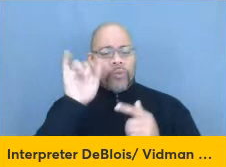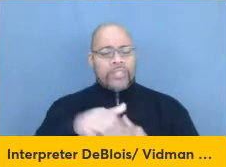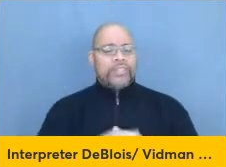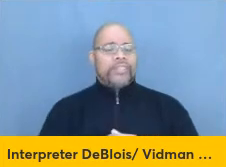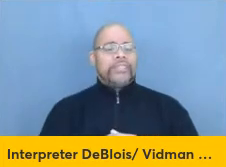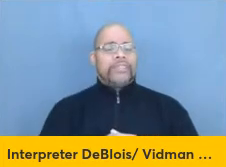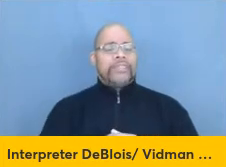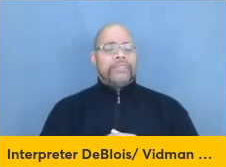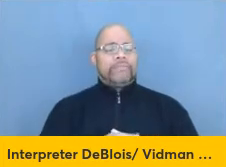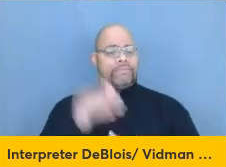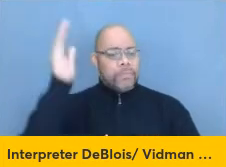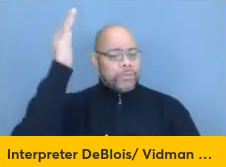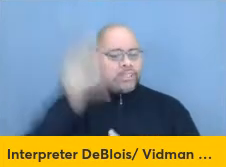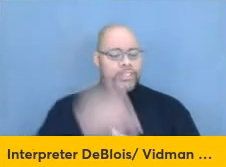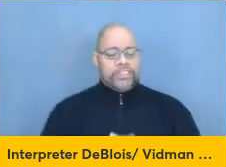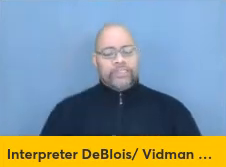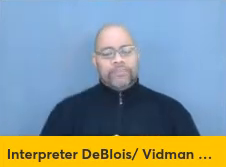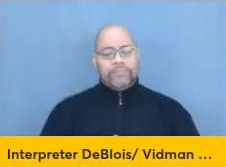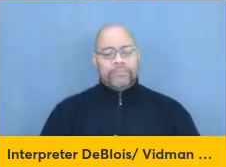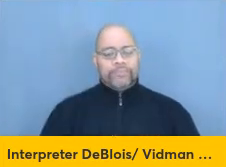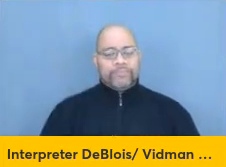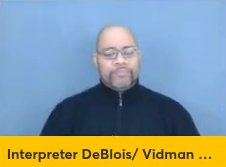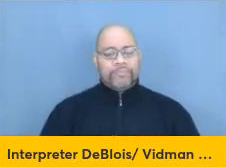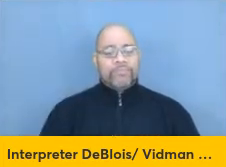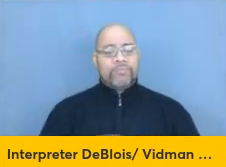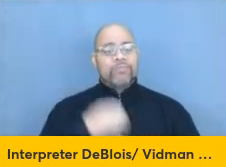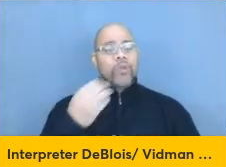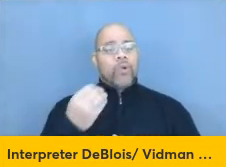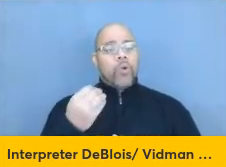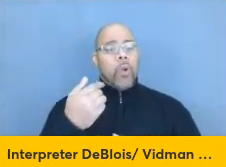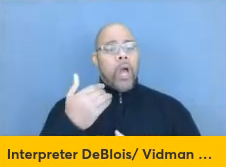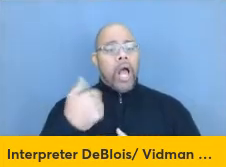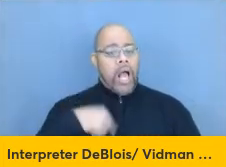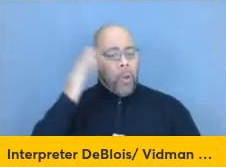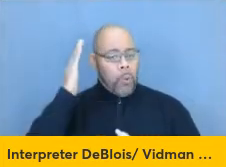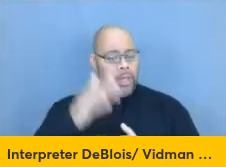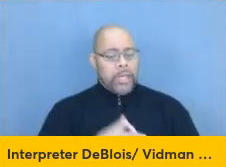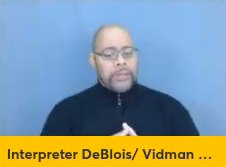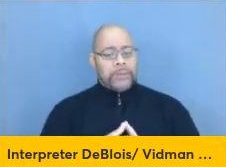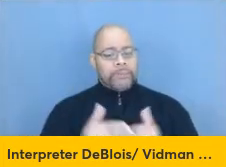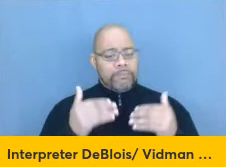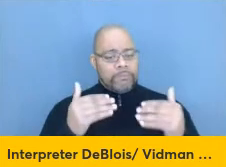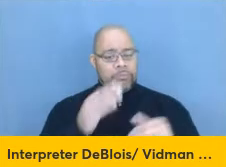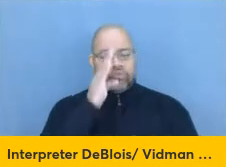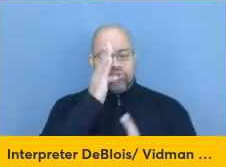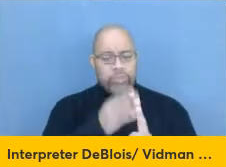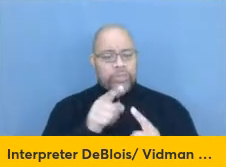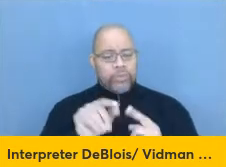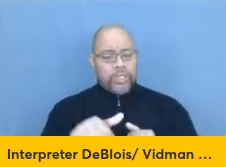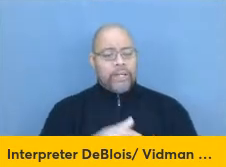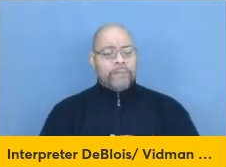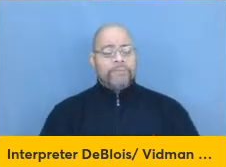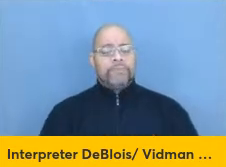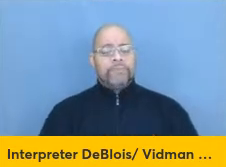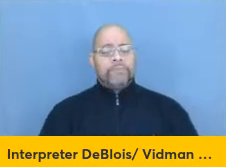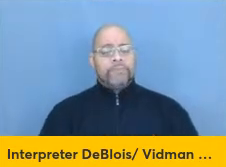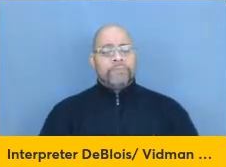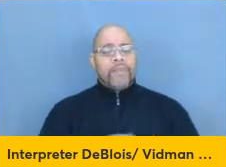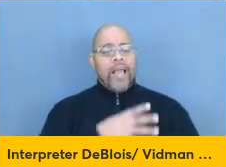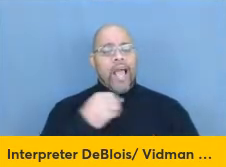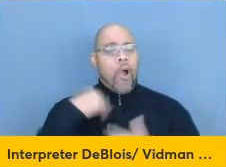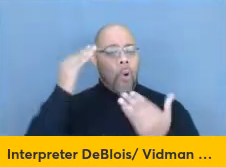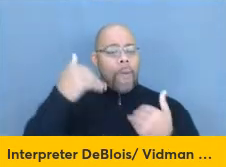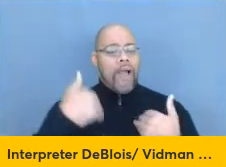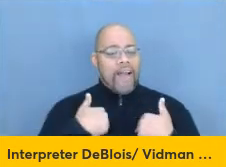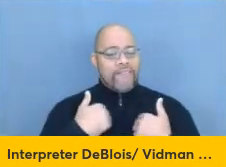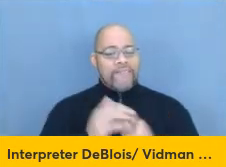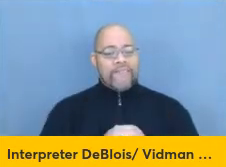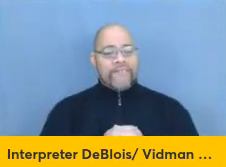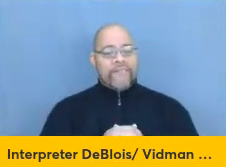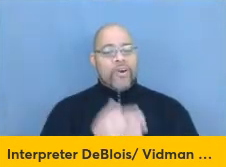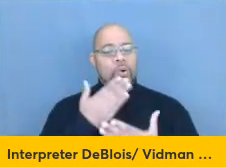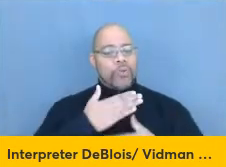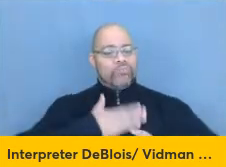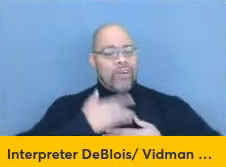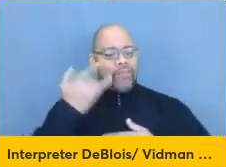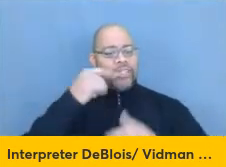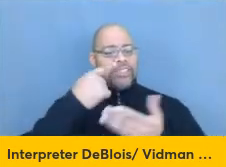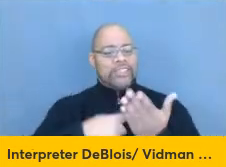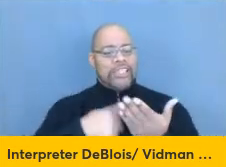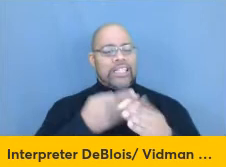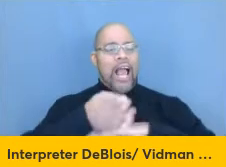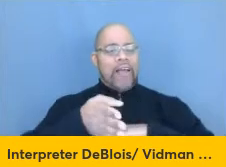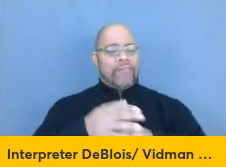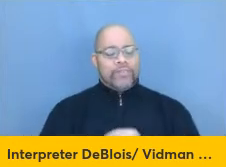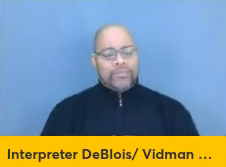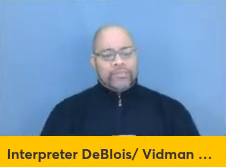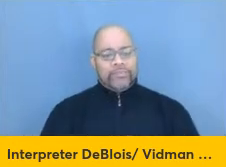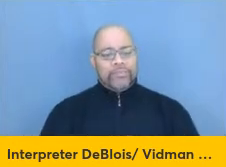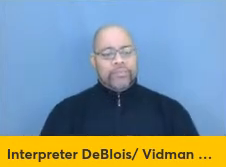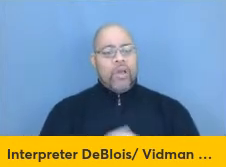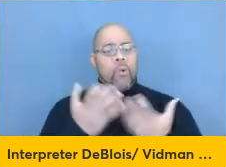lecture. And so I'll go straight into it. And I hope we have a good time for discussion afterwards. So I want to talk about